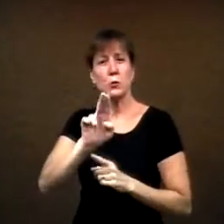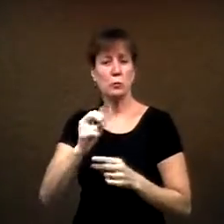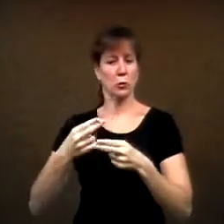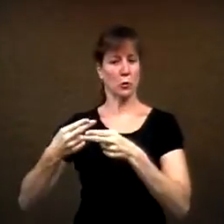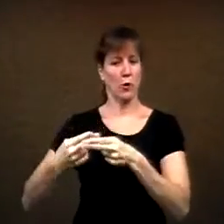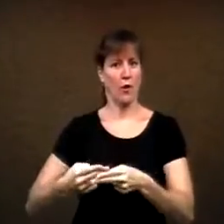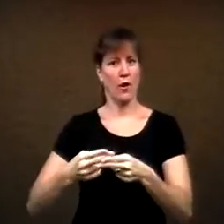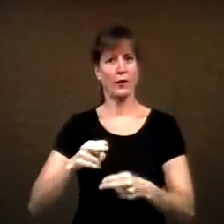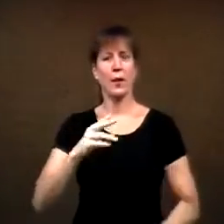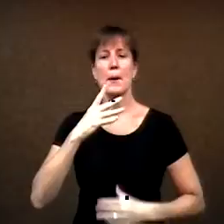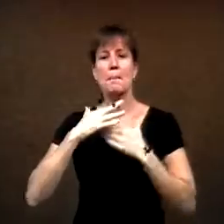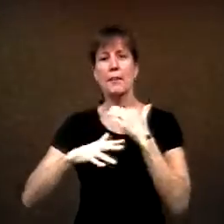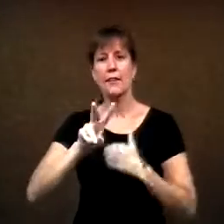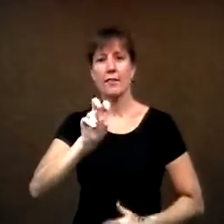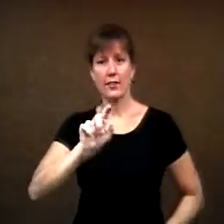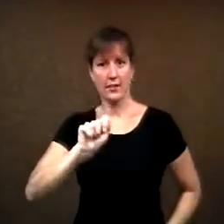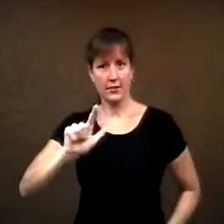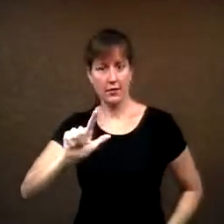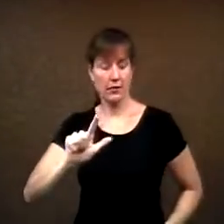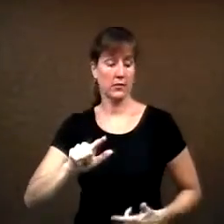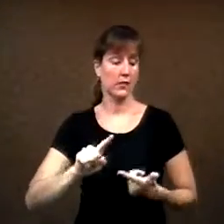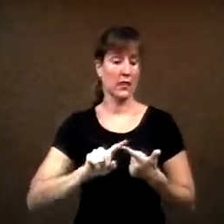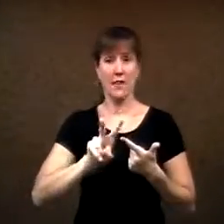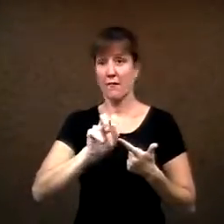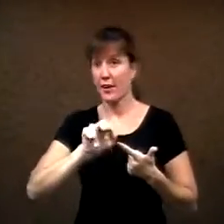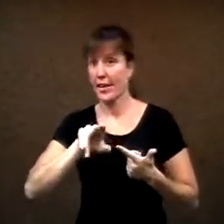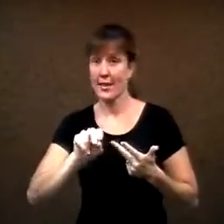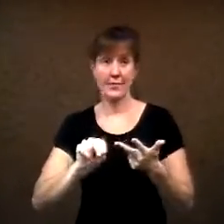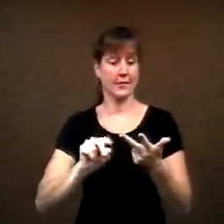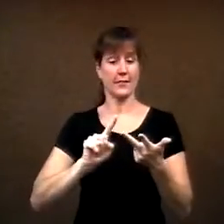or veins, arteries, capillaries, and several other different types.